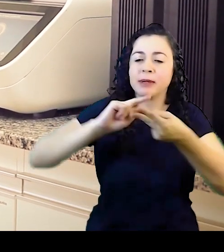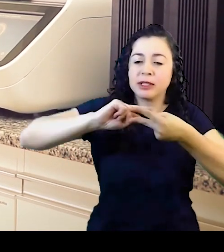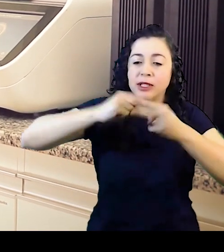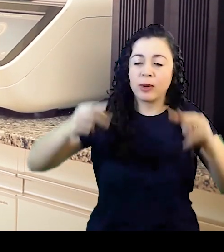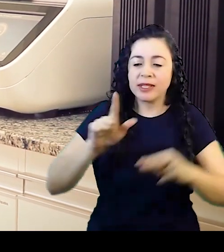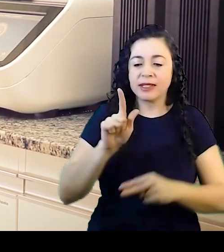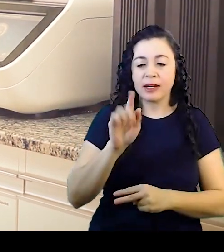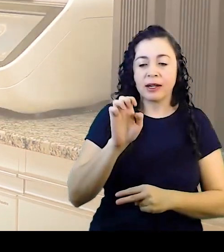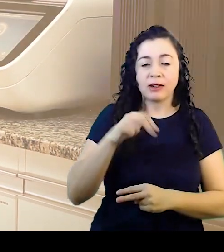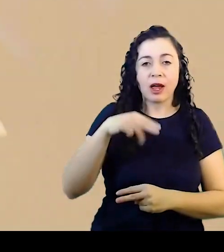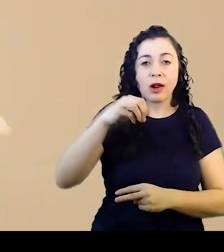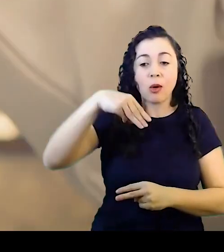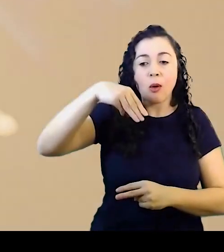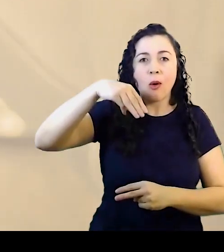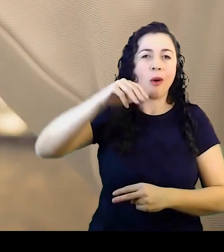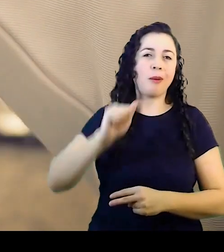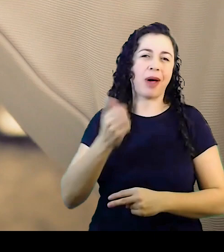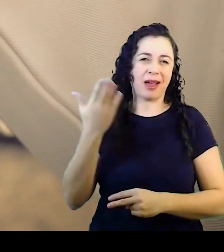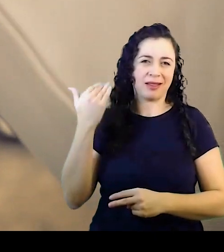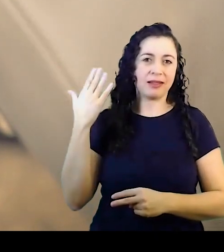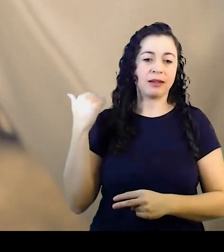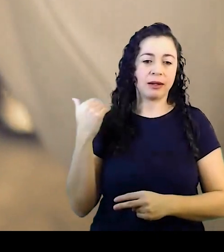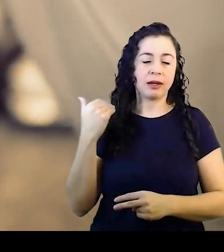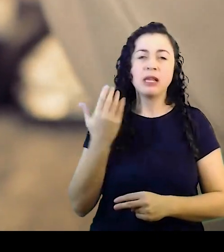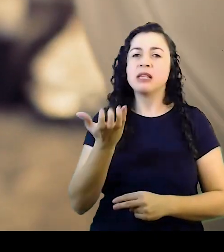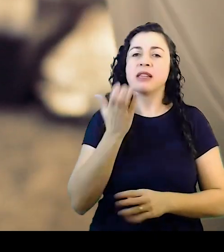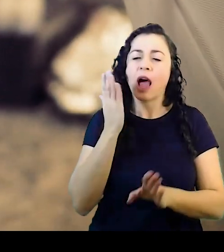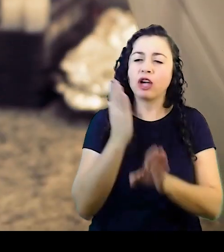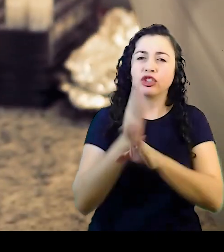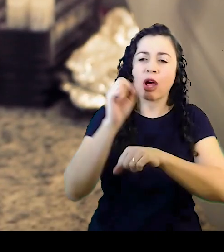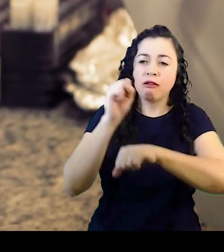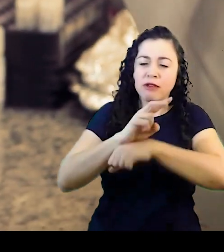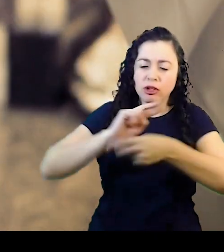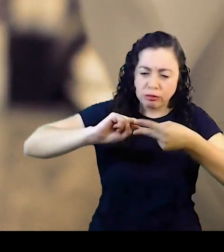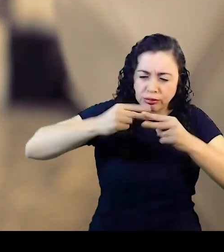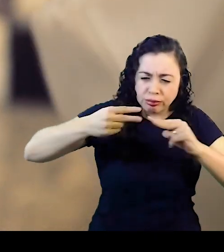the first genomes in Brazil in order to sequence the genomes of the viruses